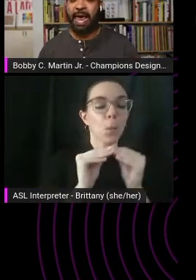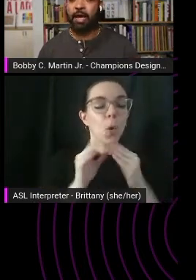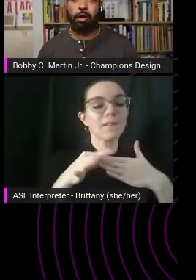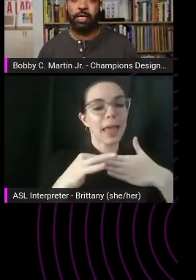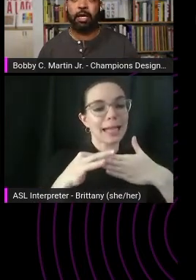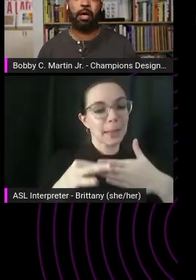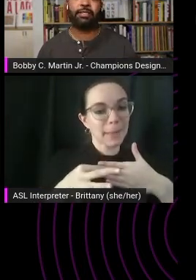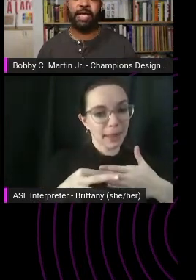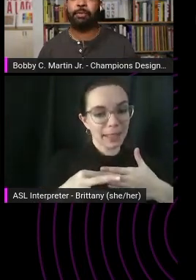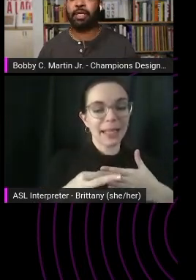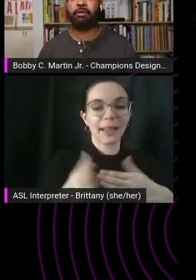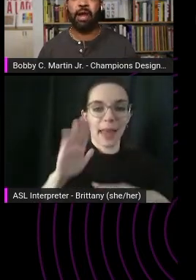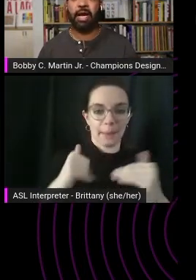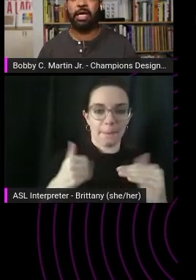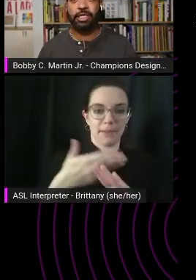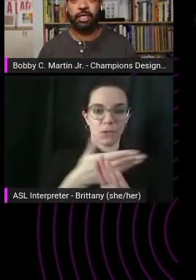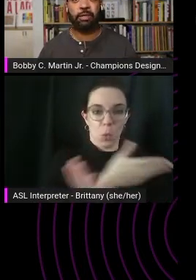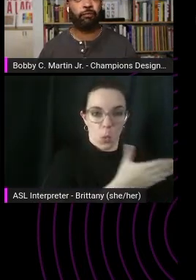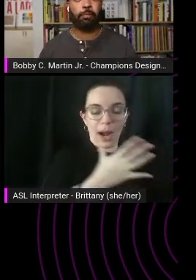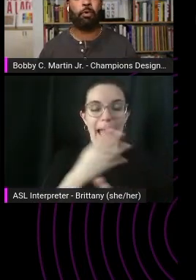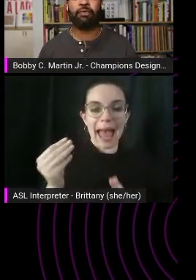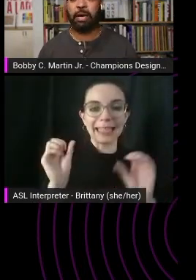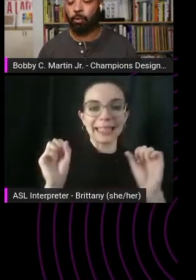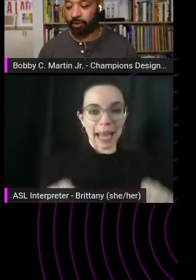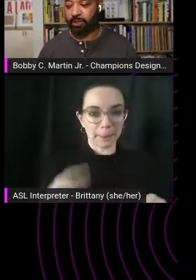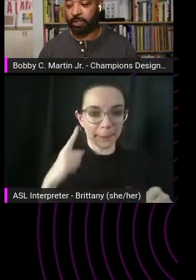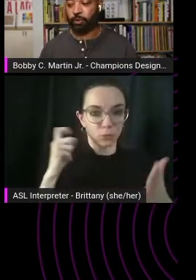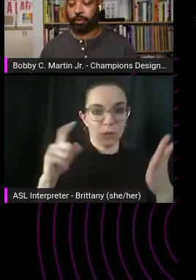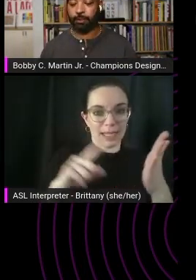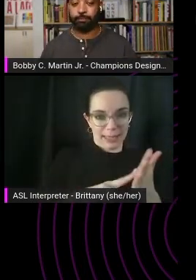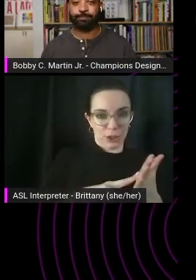And Carnegie Hall is able to get recognition for more of that work that they're doing.